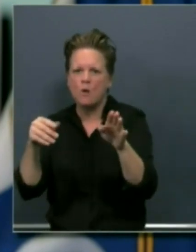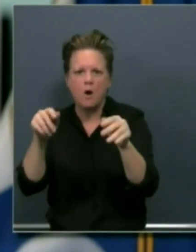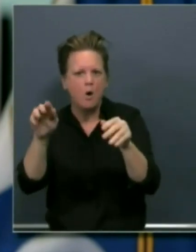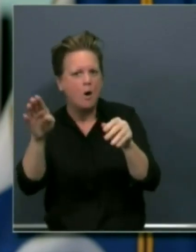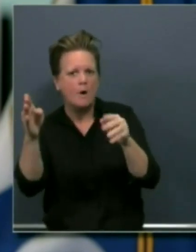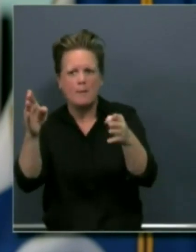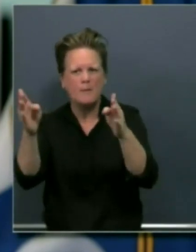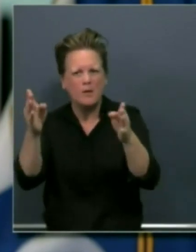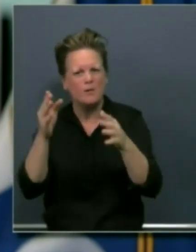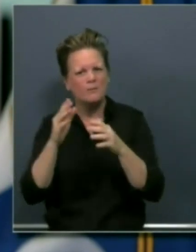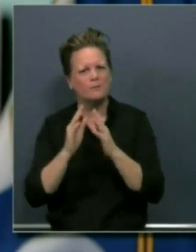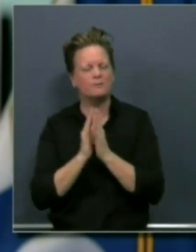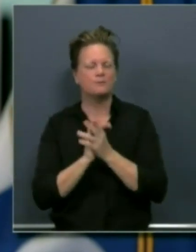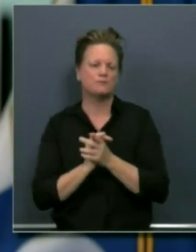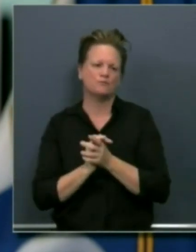ACTIVITY ACROSS MOST OF THE STATE OF CALIFORNIA AND SO